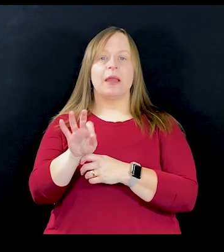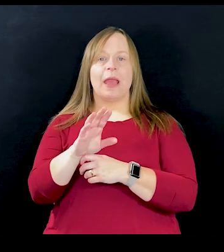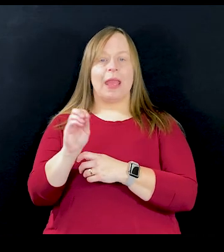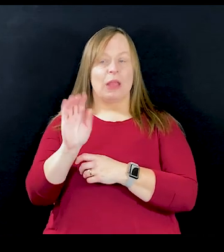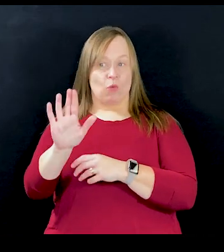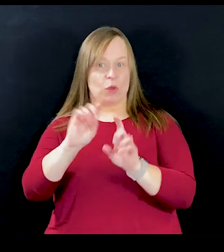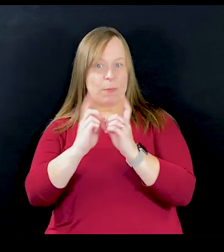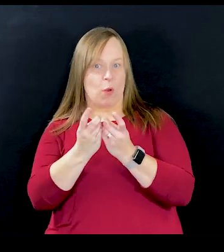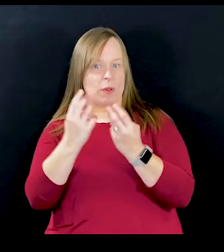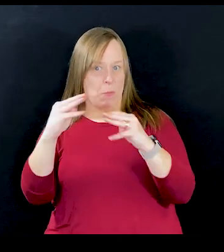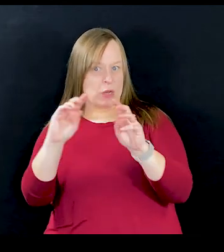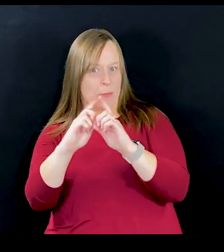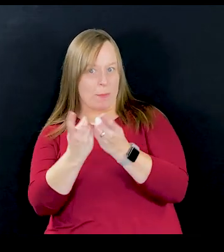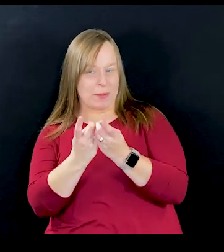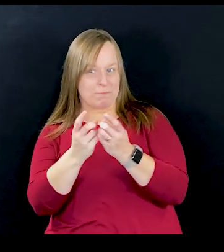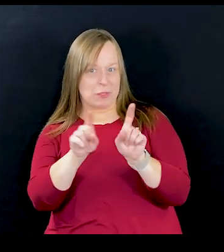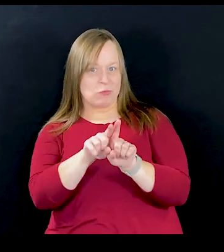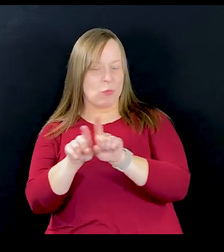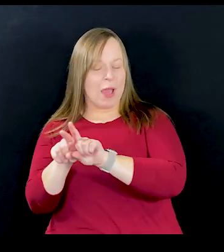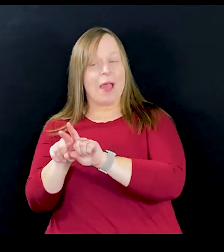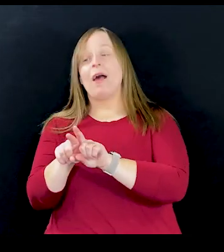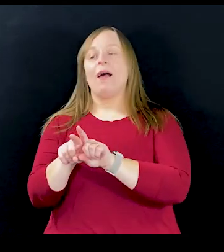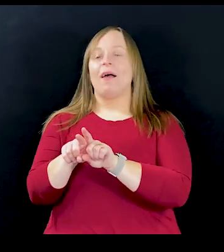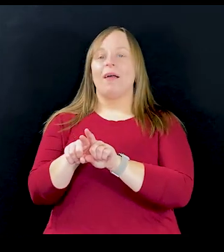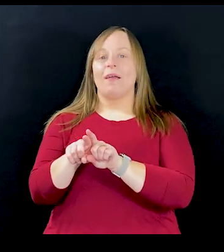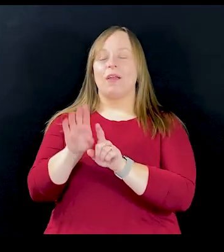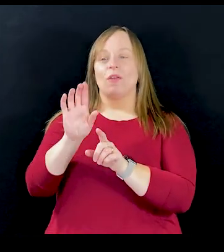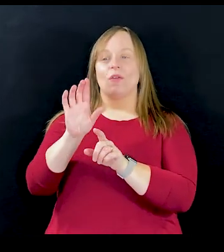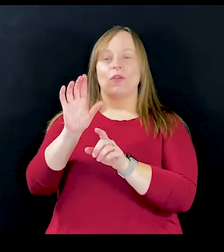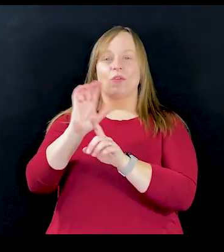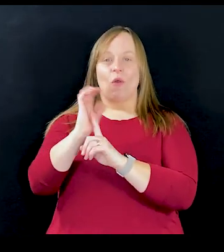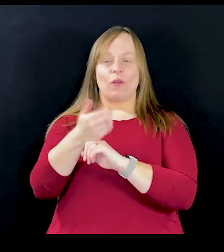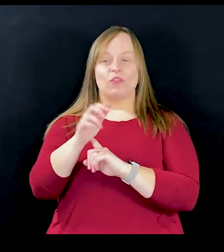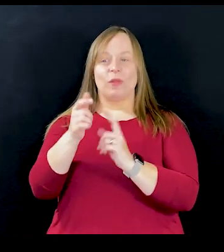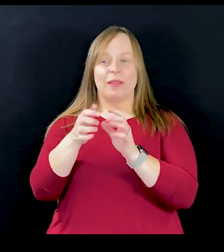and through your department, the marketing department, as well as the Cultural Linguistic